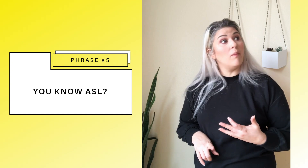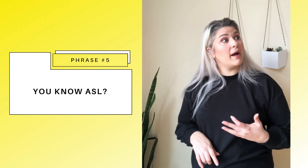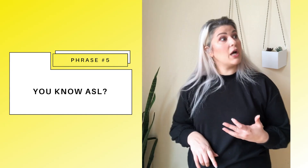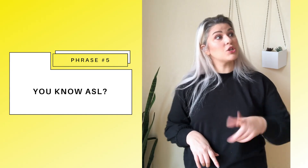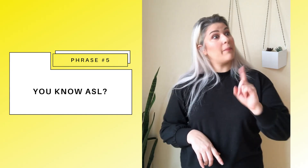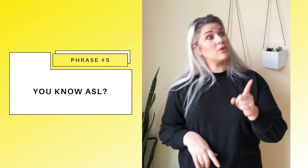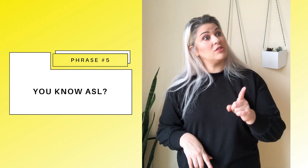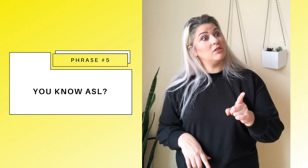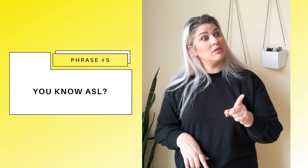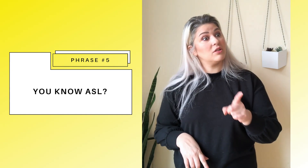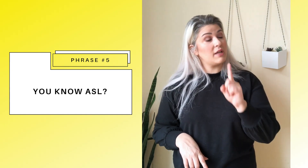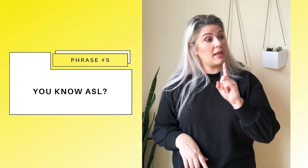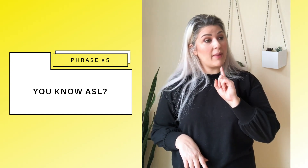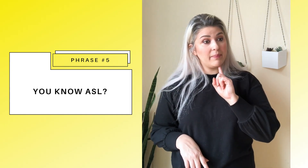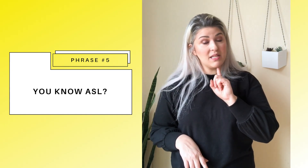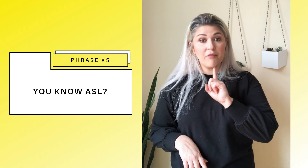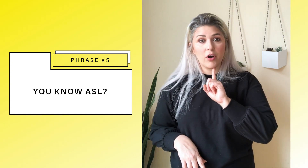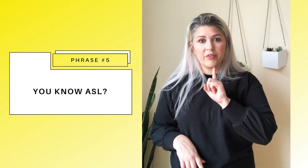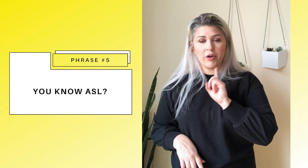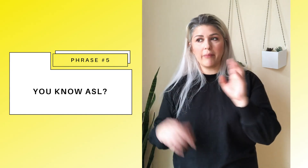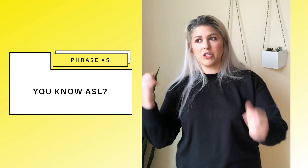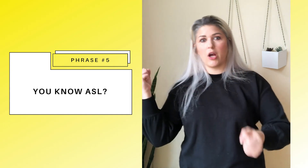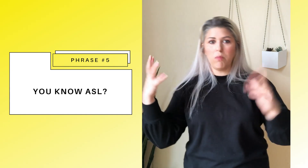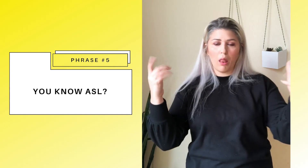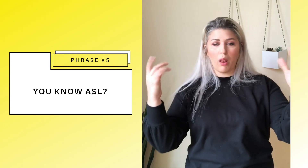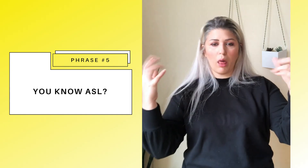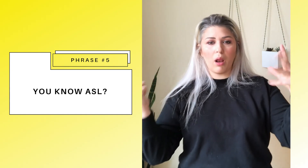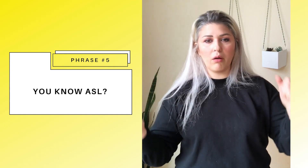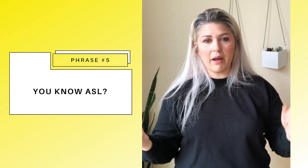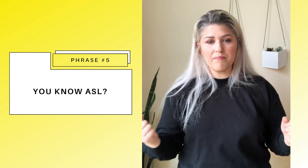Oh my gosh, that person looks like they might be deaf or hard of hearing. I'm just going to go, Ooh. Right.